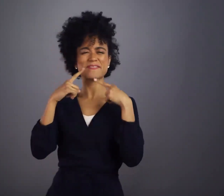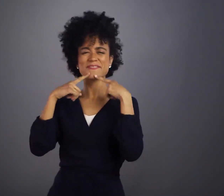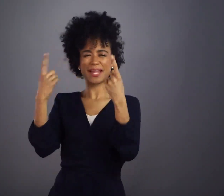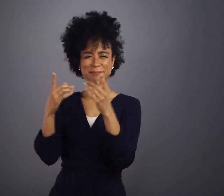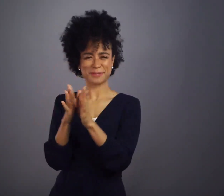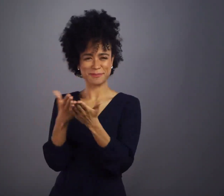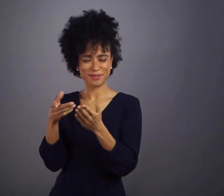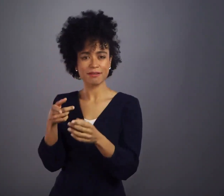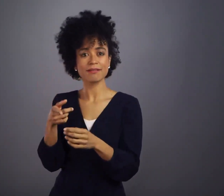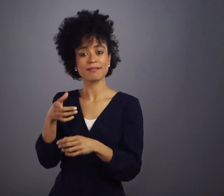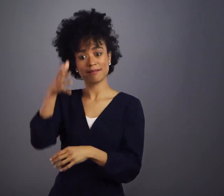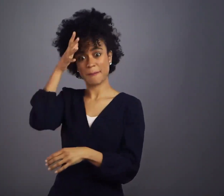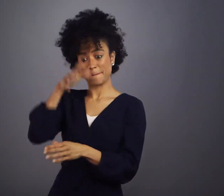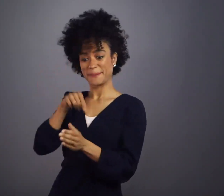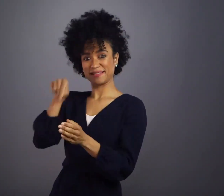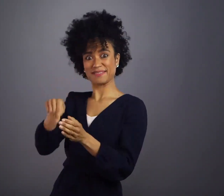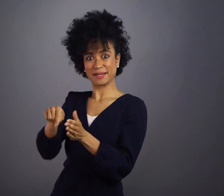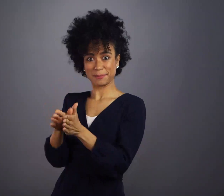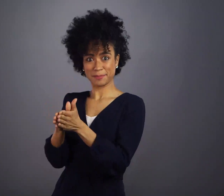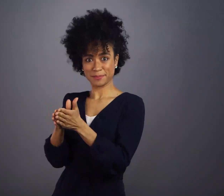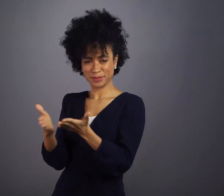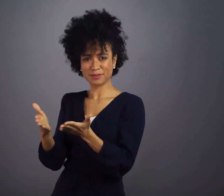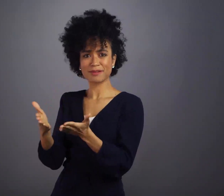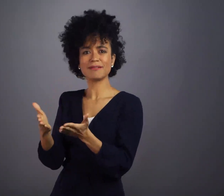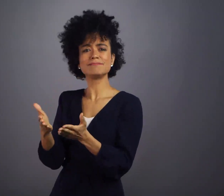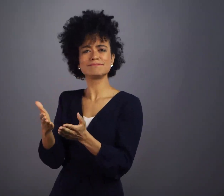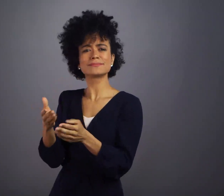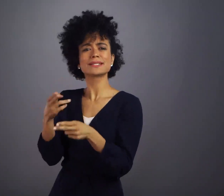He is a real Dr. Jekyll and Mr. Hyde.